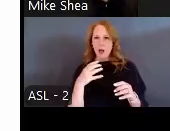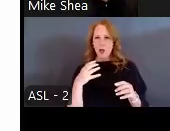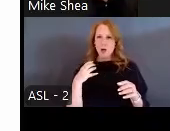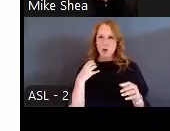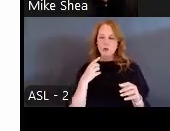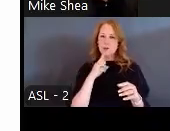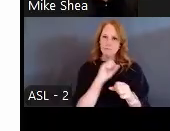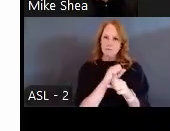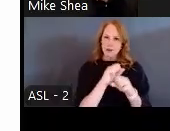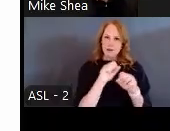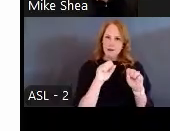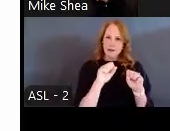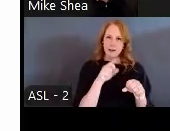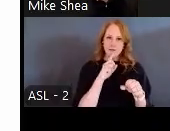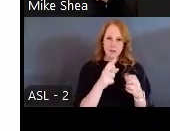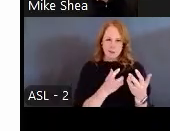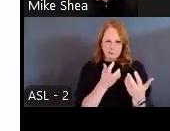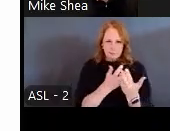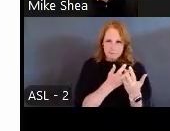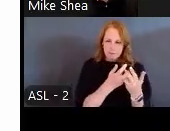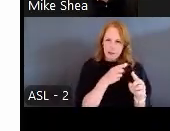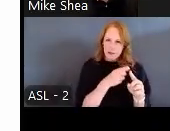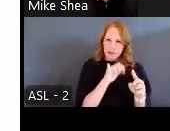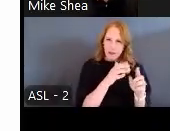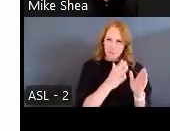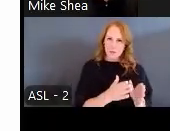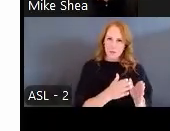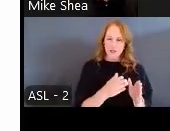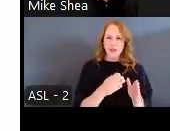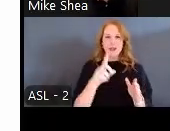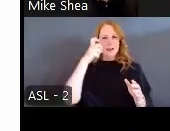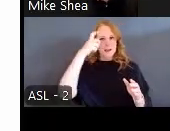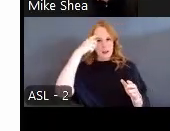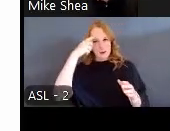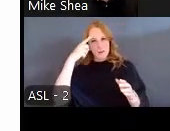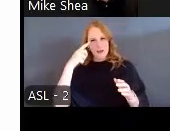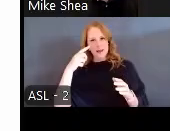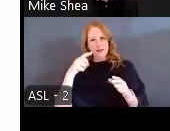in to the need of the individual and is funded through uh government entities. So, we rely I rely